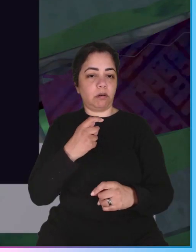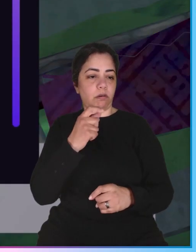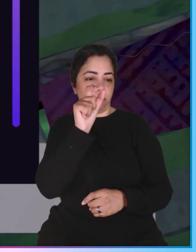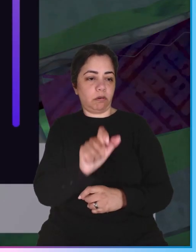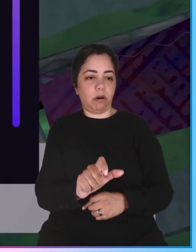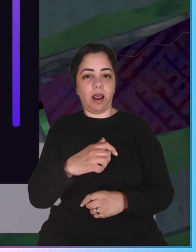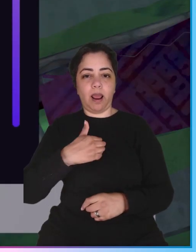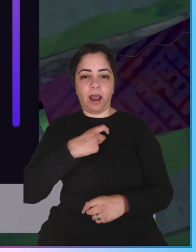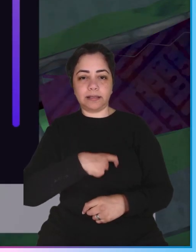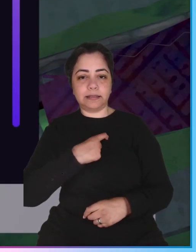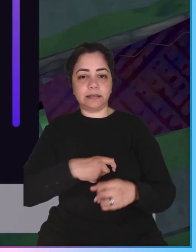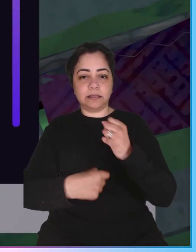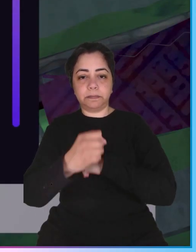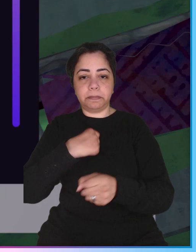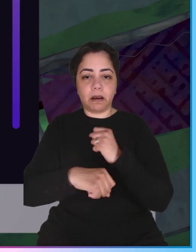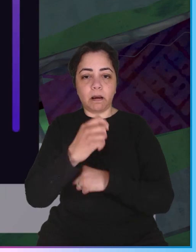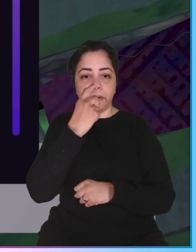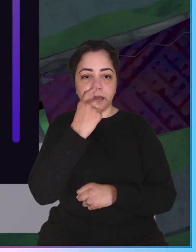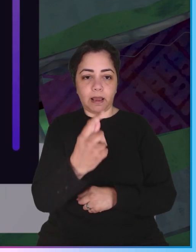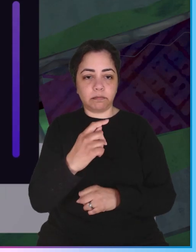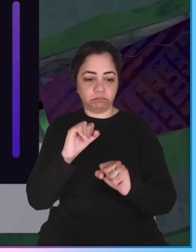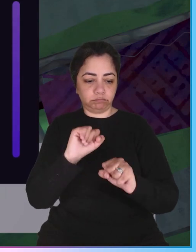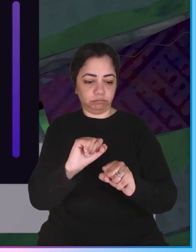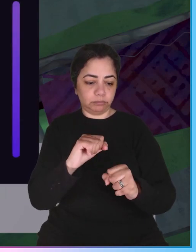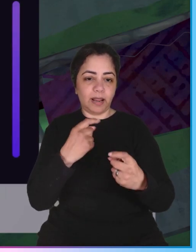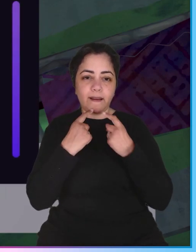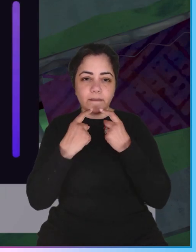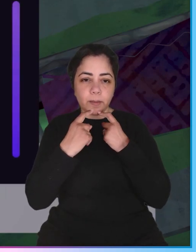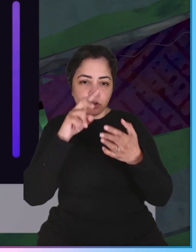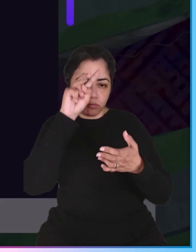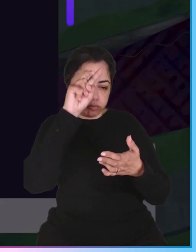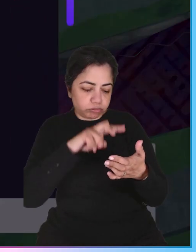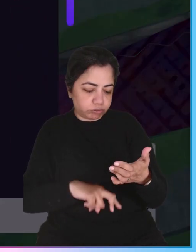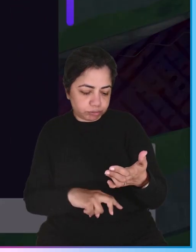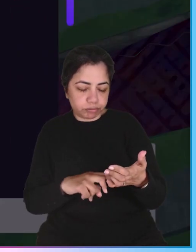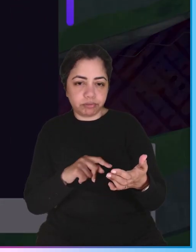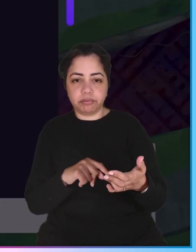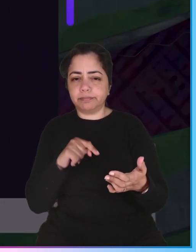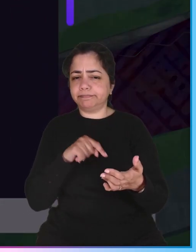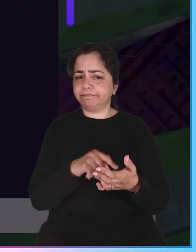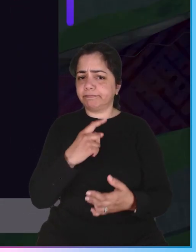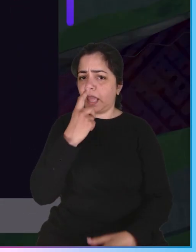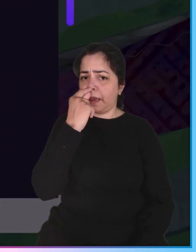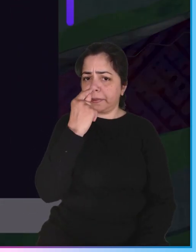There is a full history log of previously read text for each scene. Text speed can be adjusted.